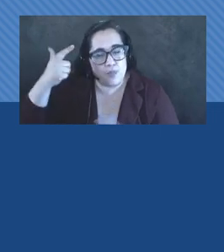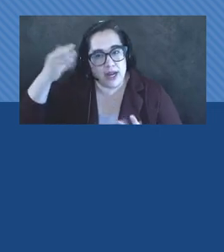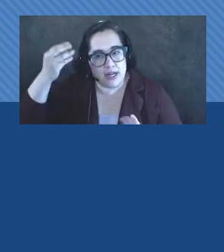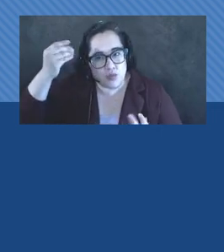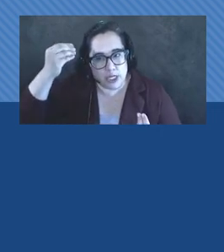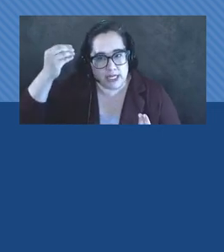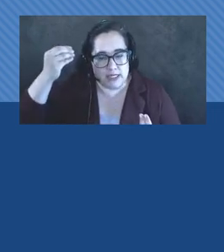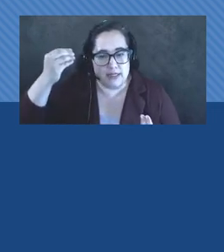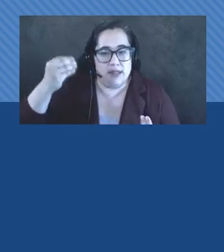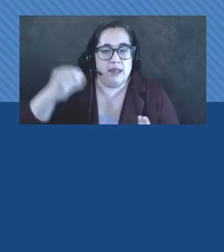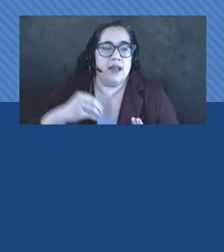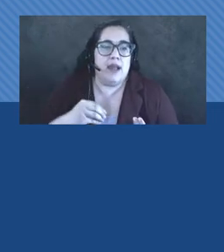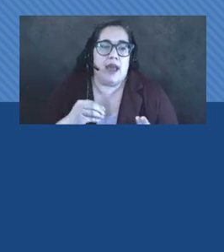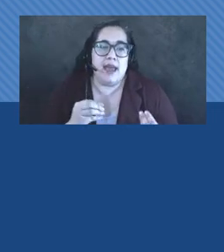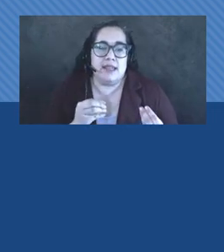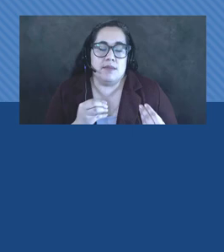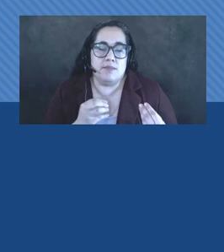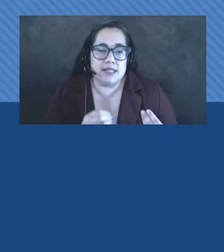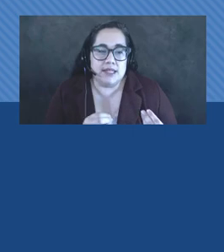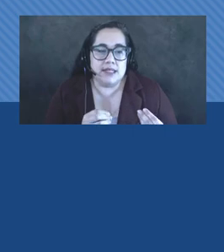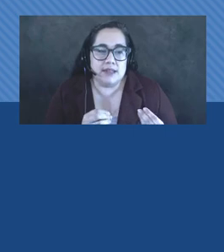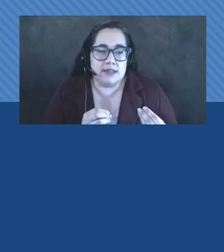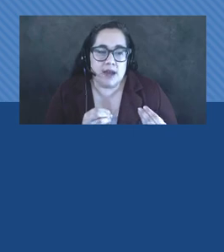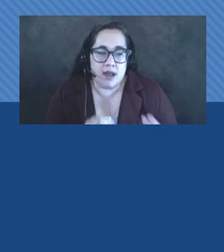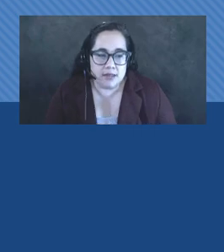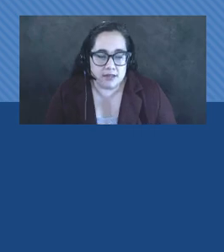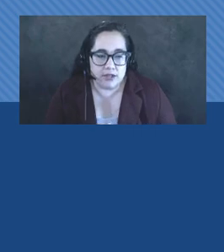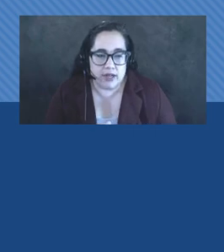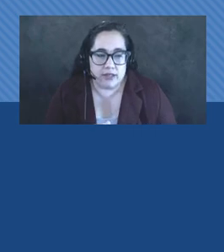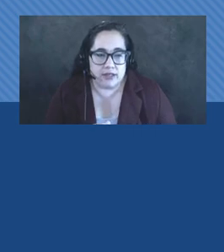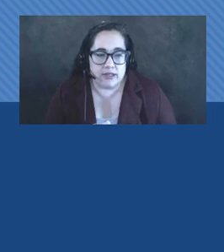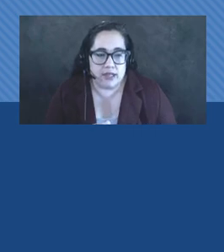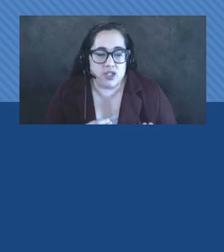brain is working and the ability to concentrate is